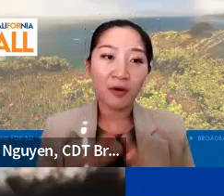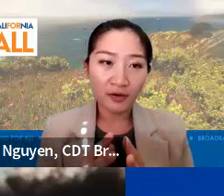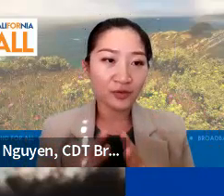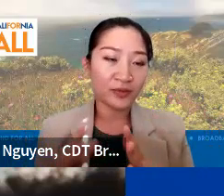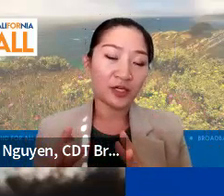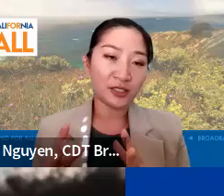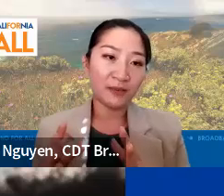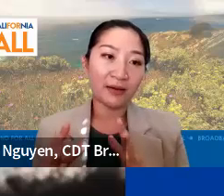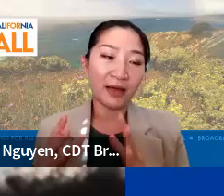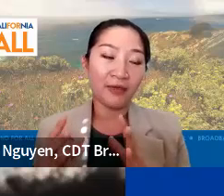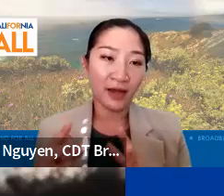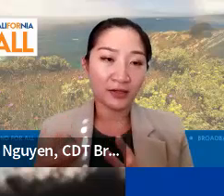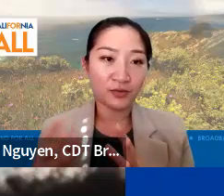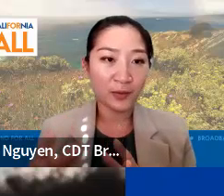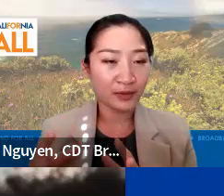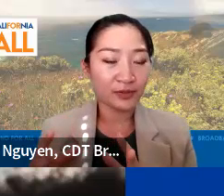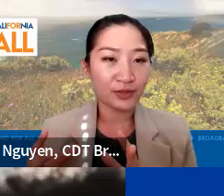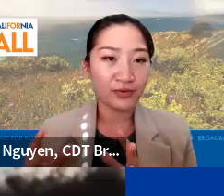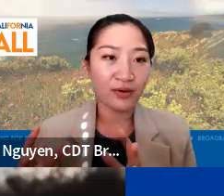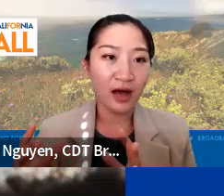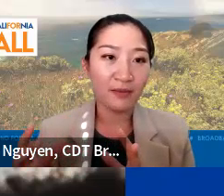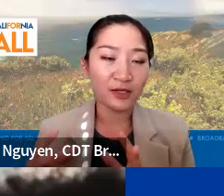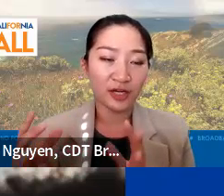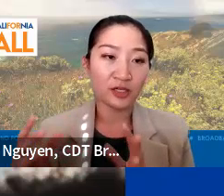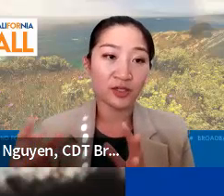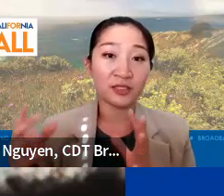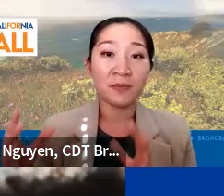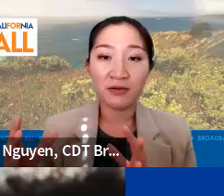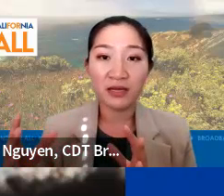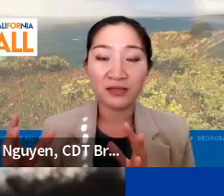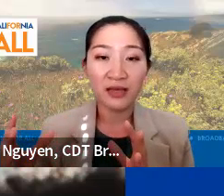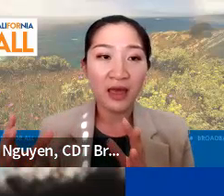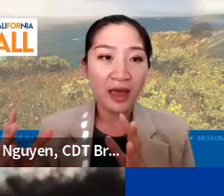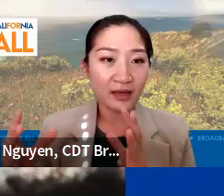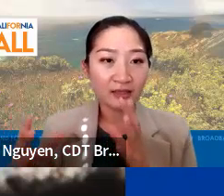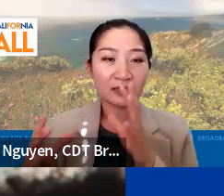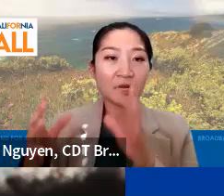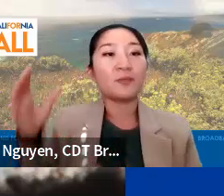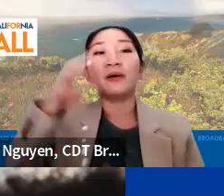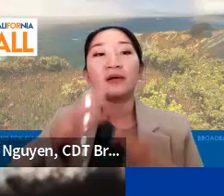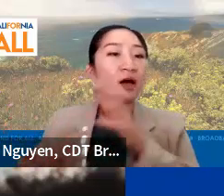in March we talked about how that contribute to educational disparities and you know, building